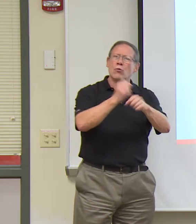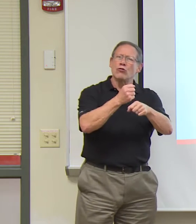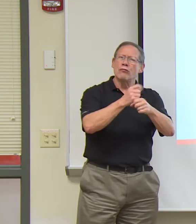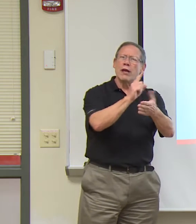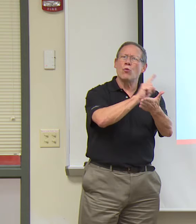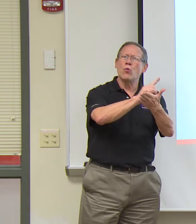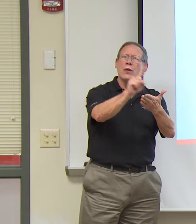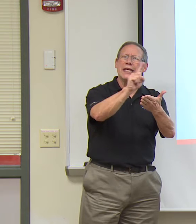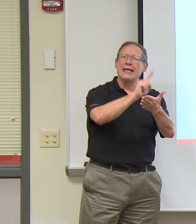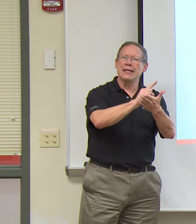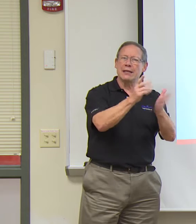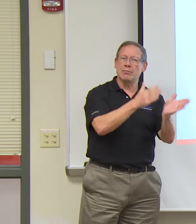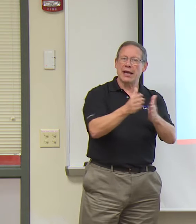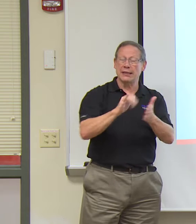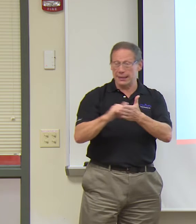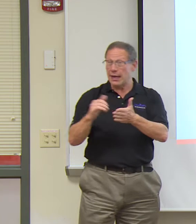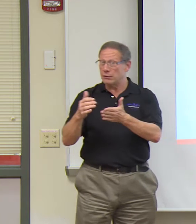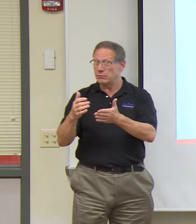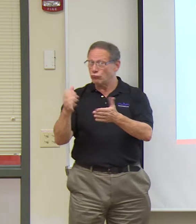to help students find things easily.